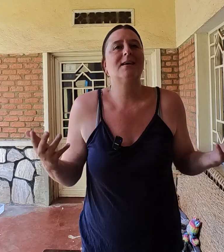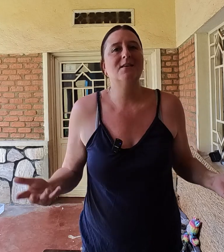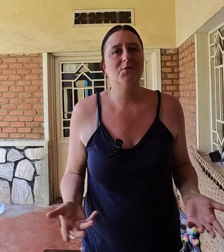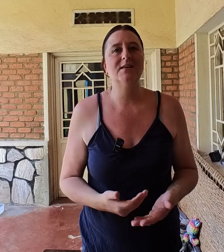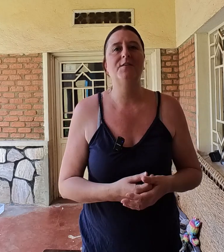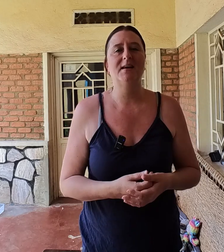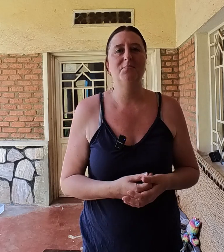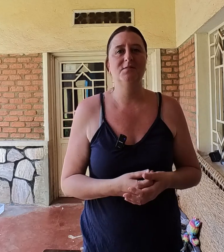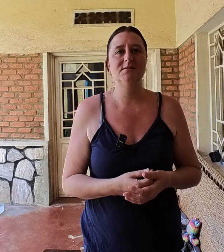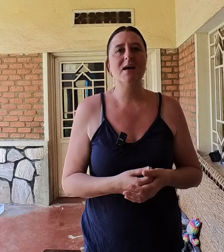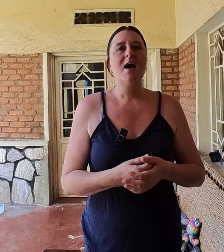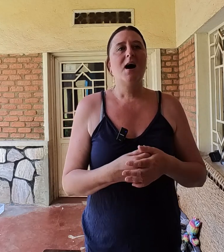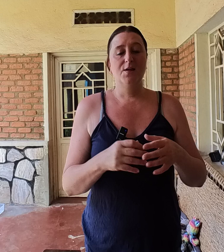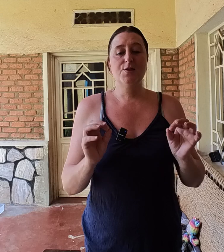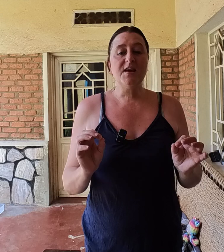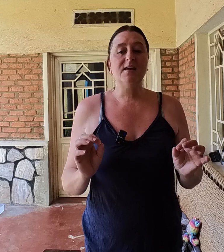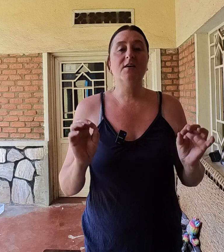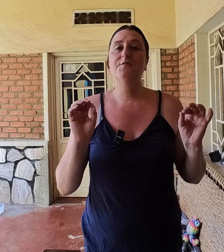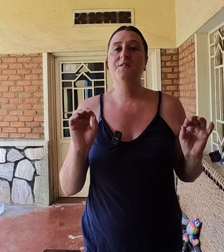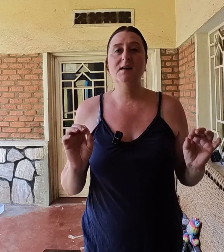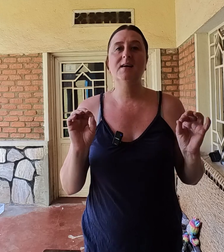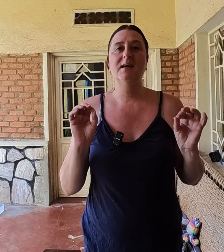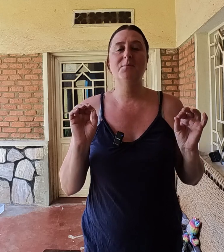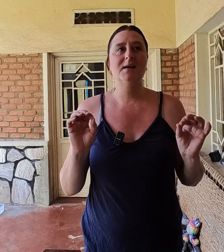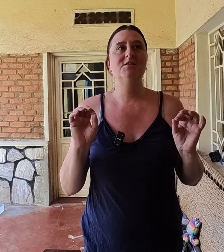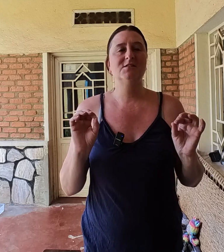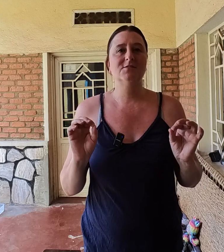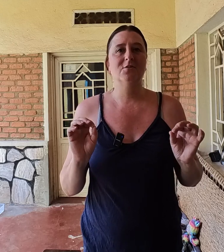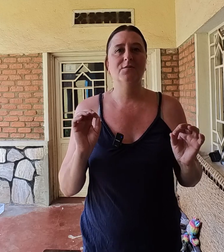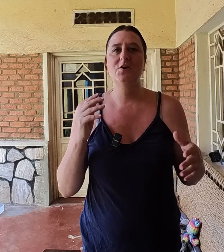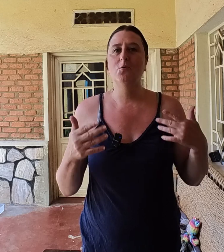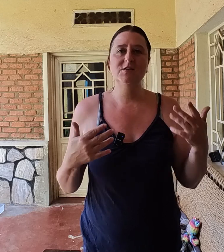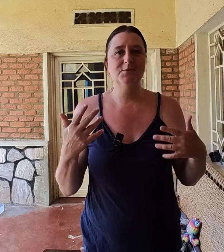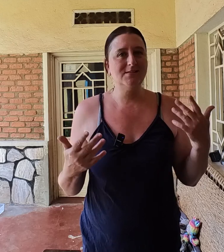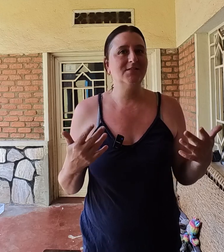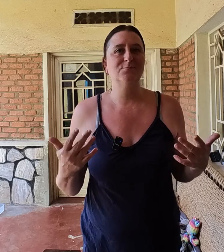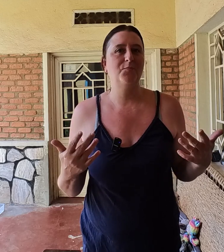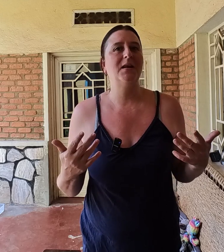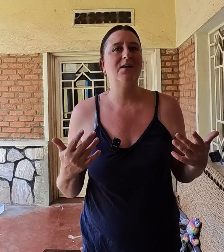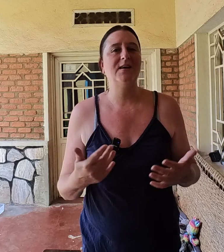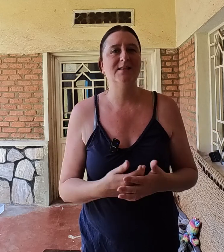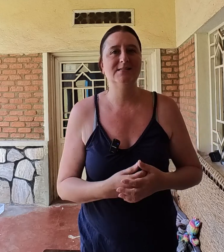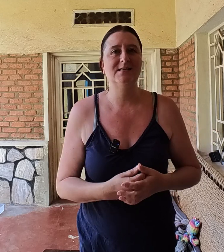the Kinya for animals. I think I finally managed to solve the audio issues we've been having in this